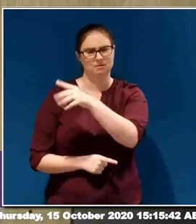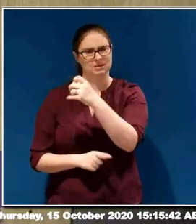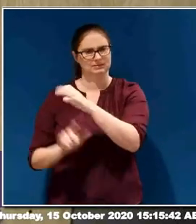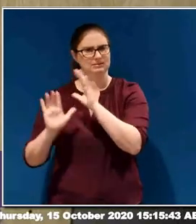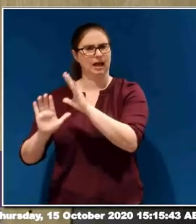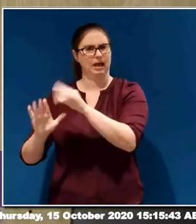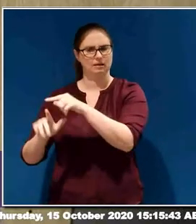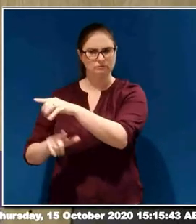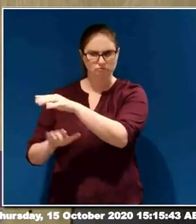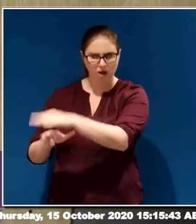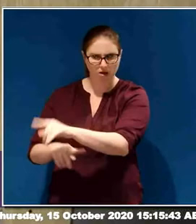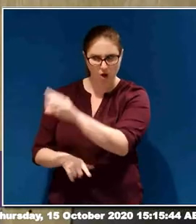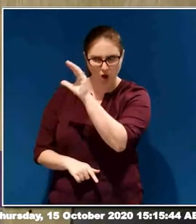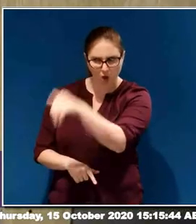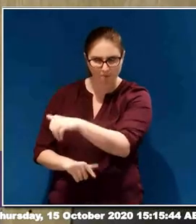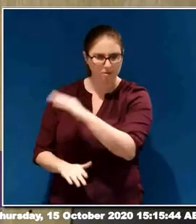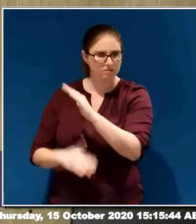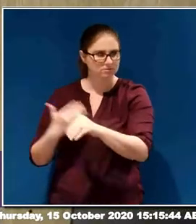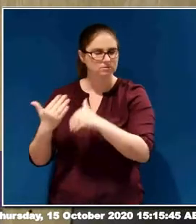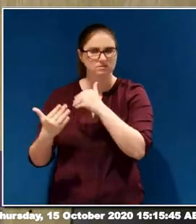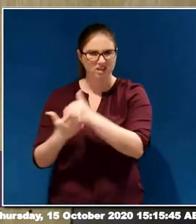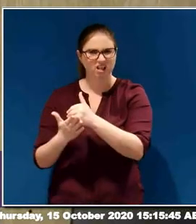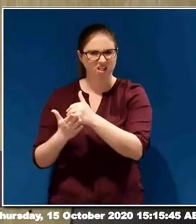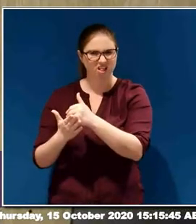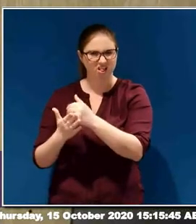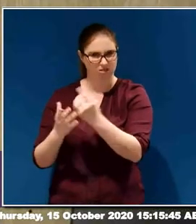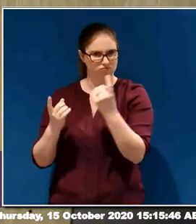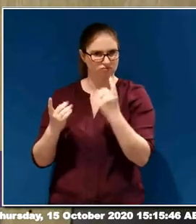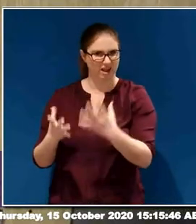basically, until we can have them."